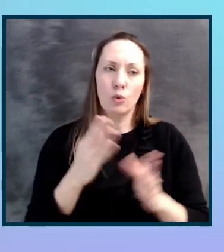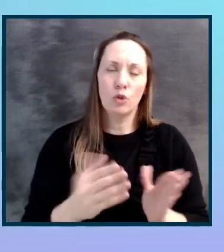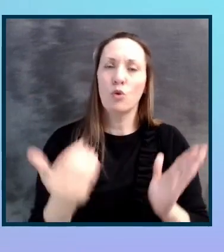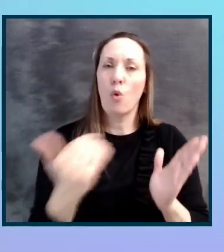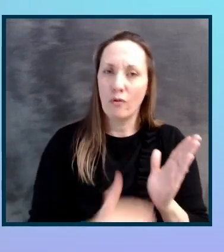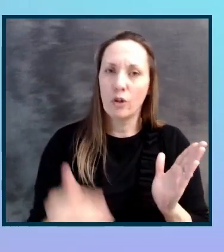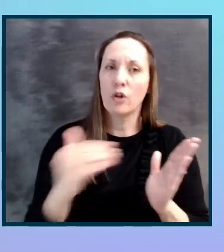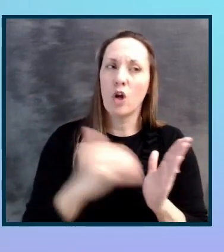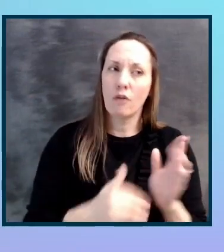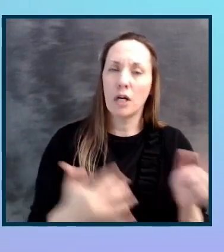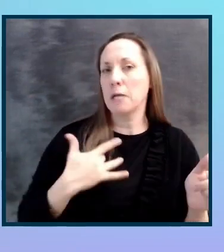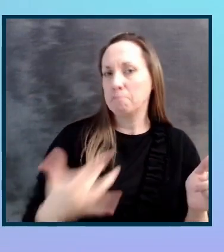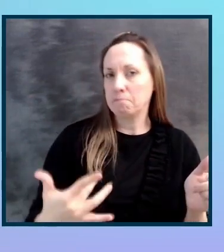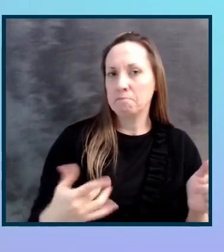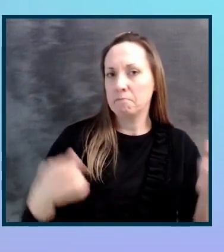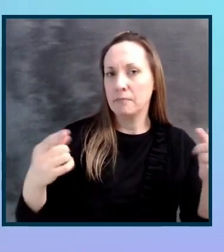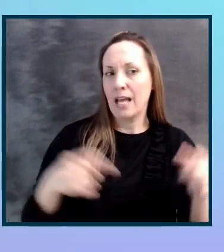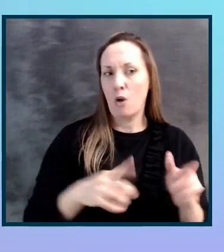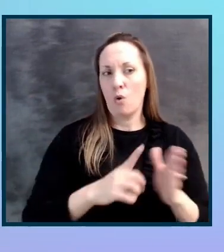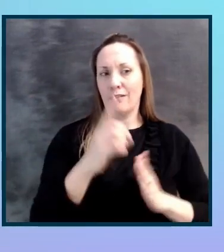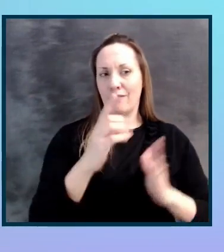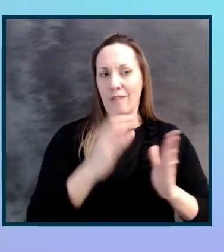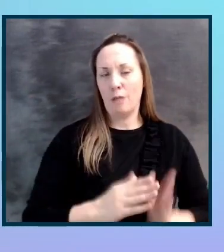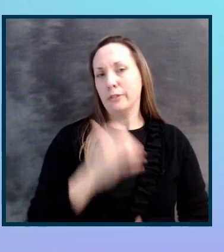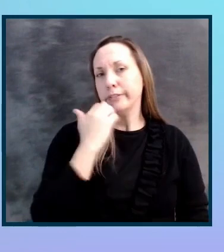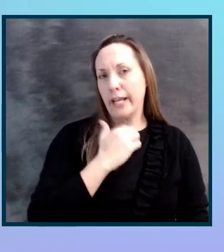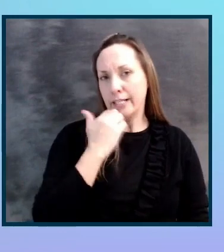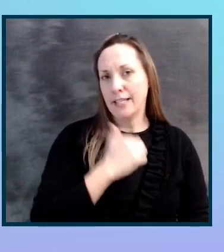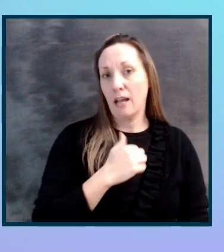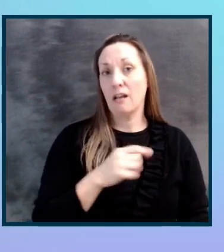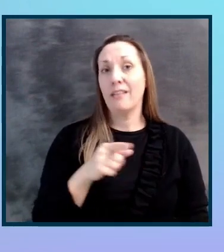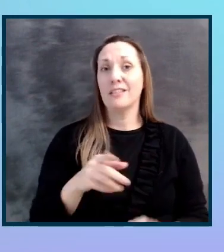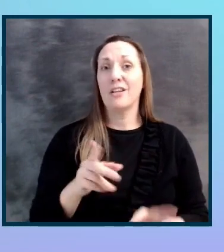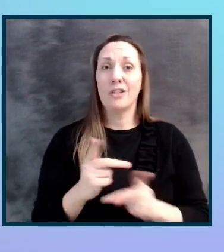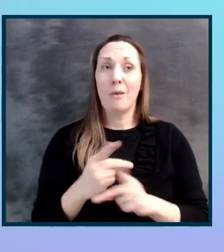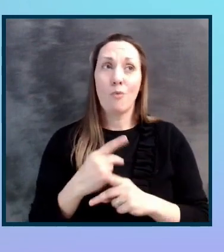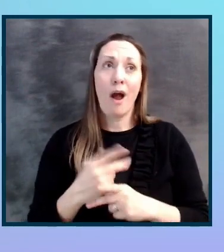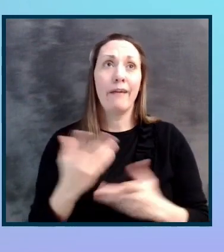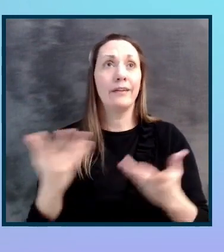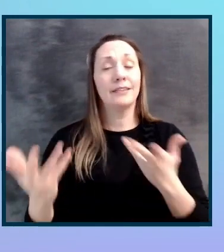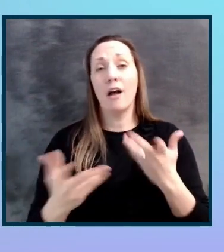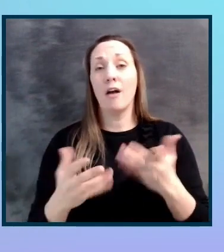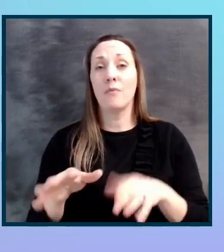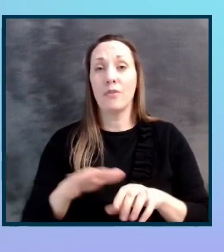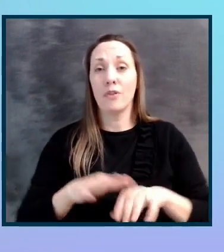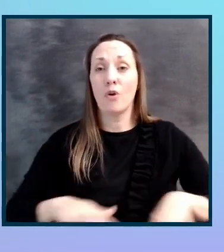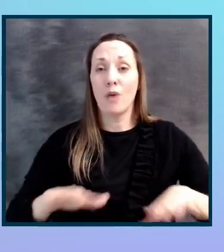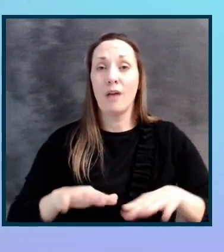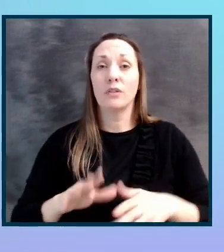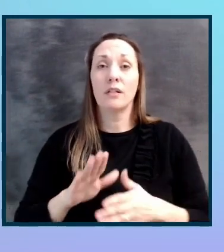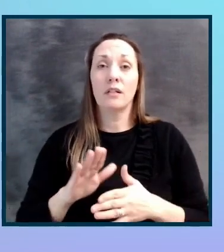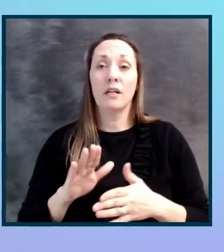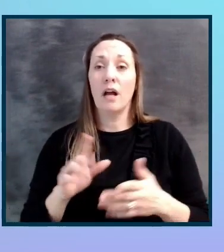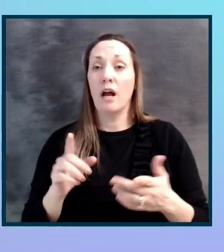that happen to be developers in day-to-day. This is geared to product owners that are around development teams. This is geared to Scrum Masters.